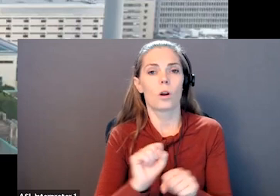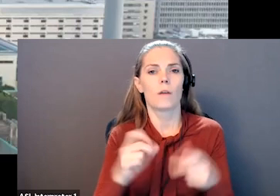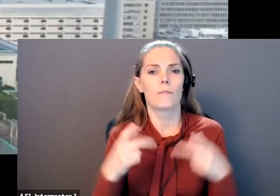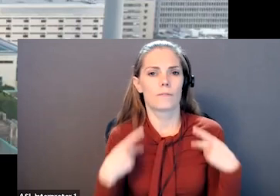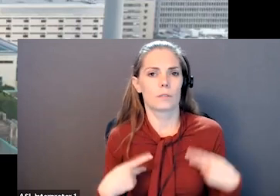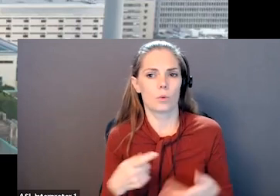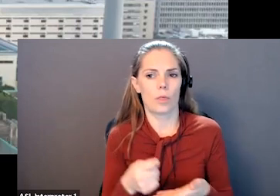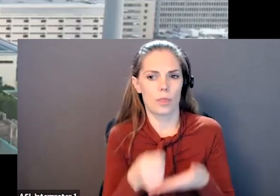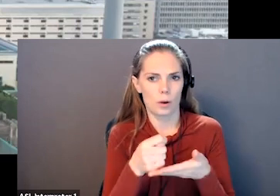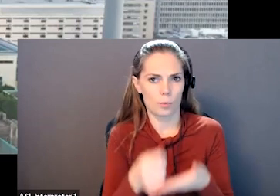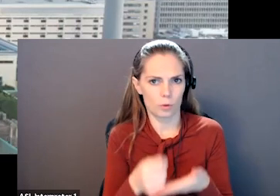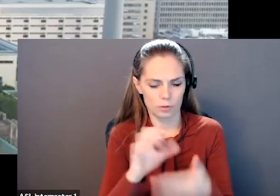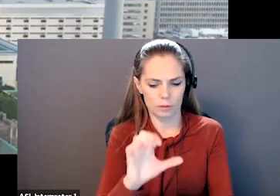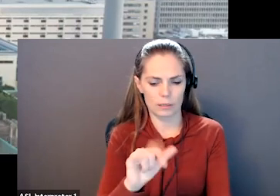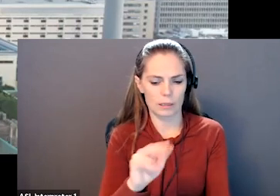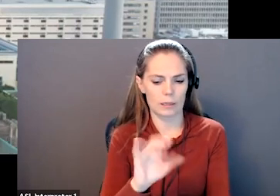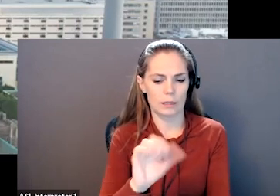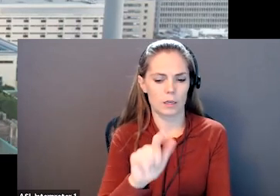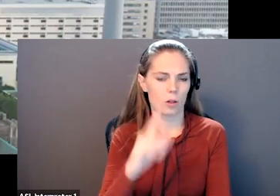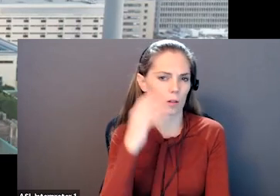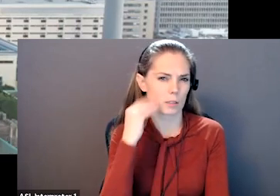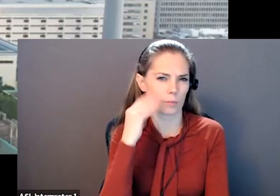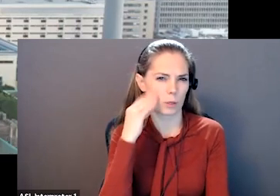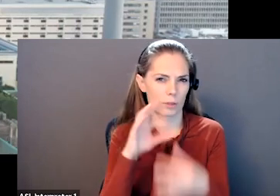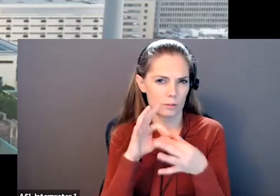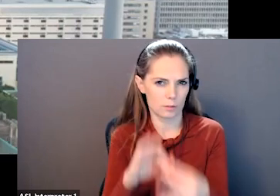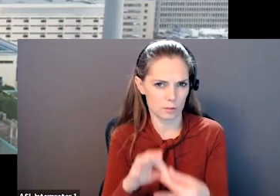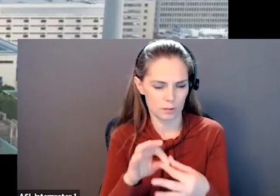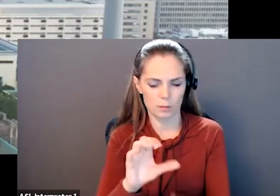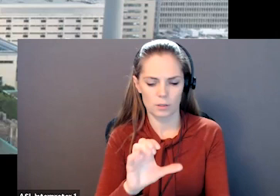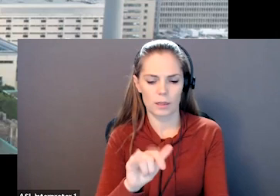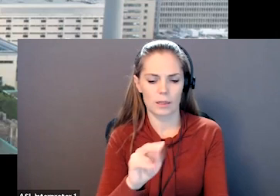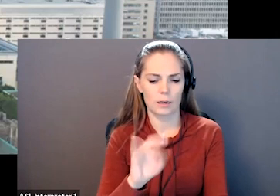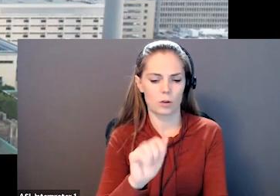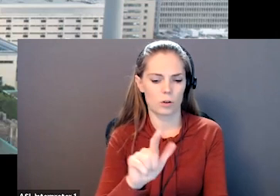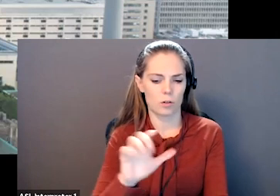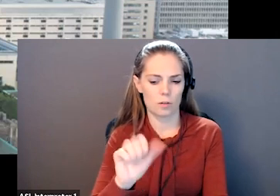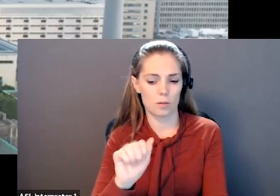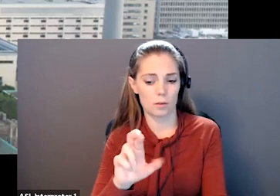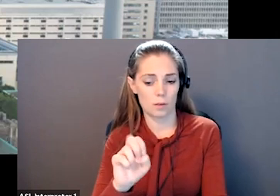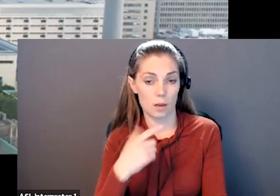critical care including experience working with patients with acute COVID 19 and I'm also the